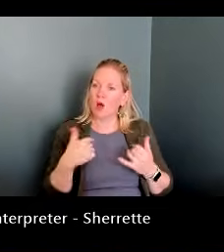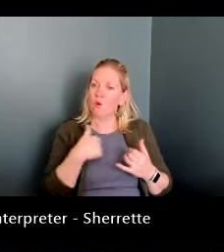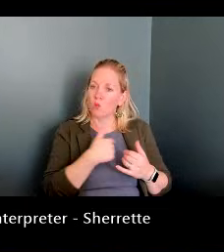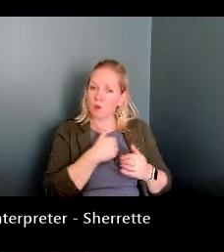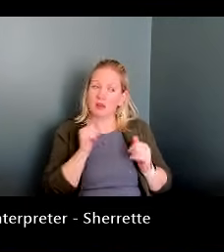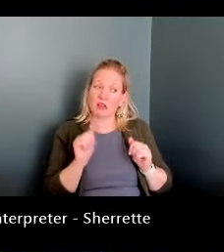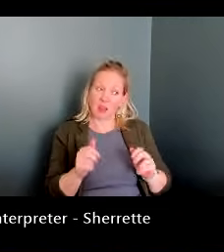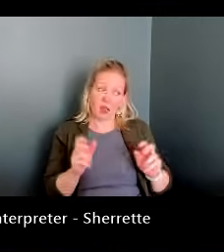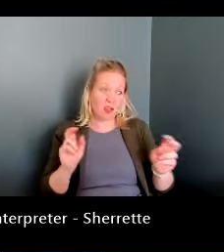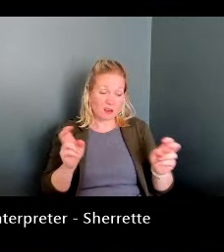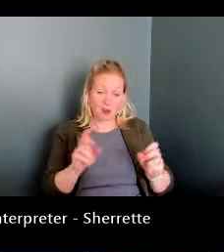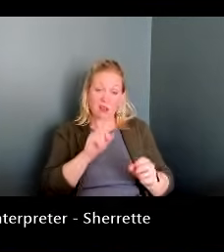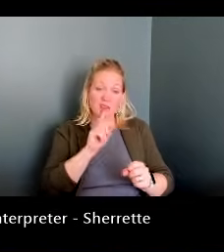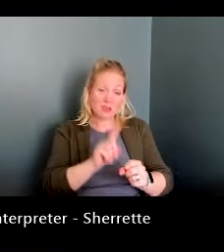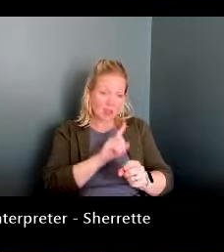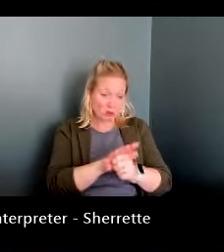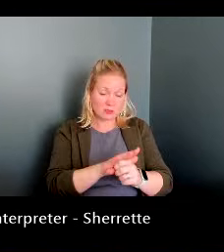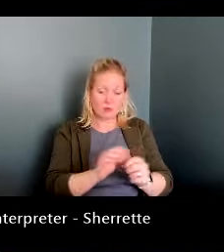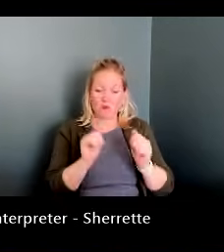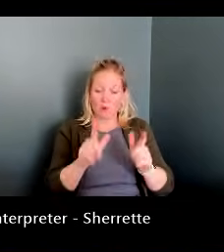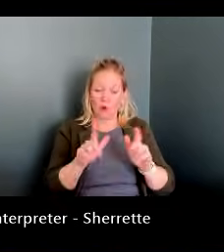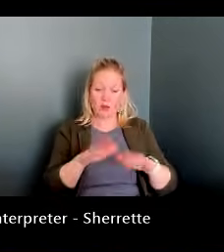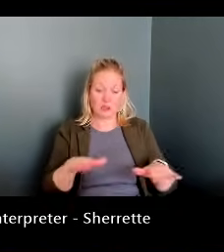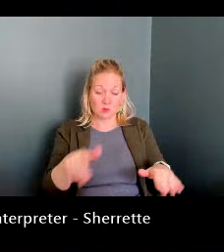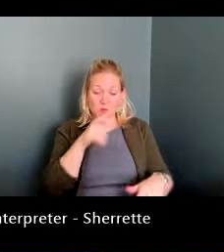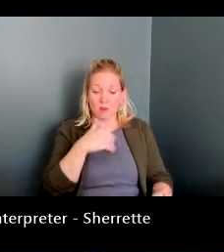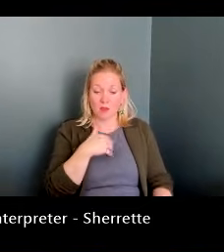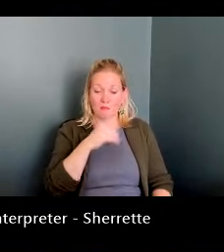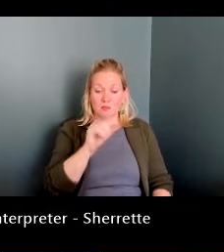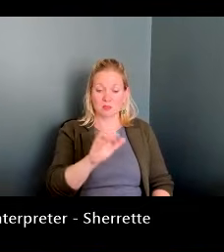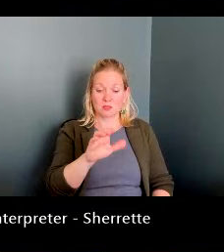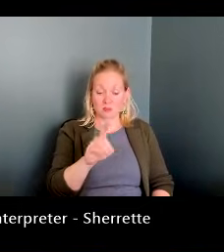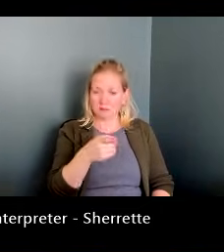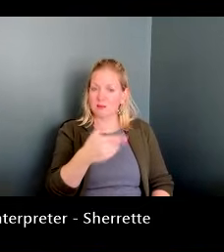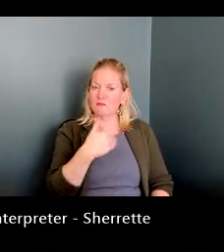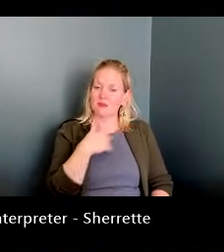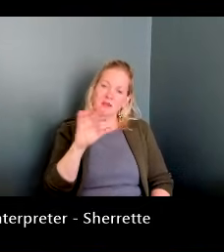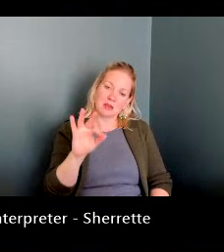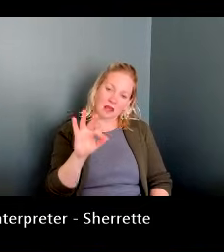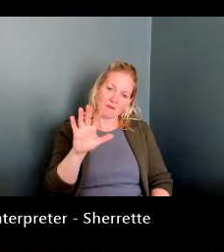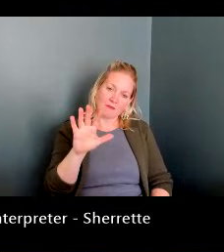that all children with sickle cell disease, there's a 95 percent chance of their survival